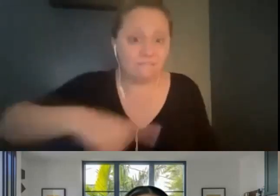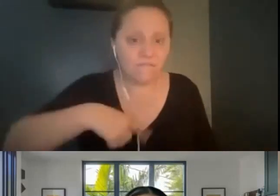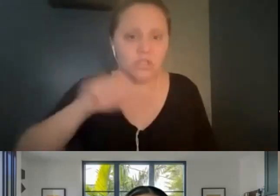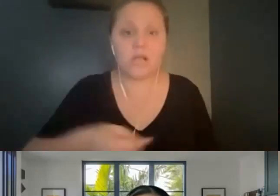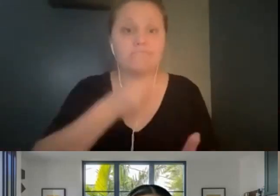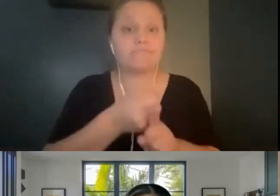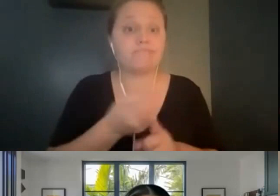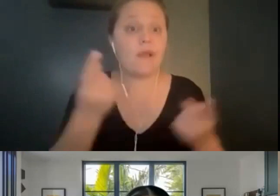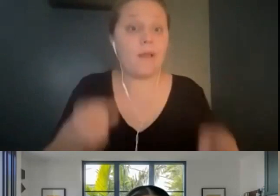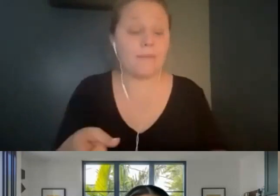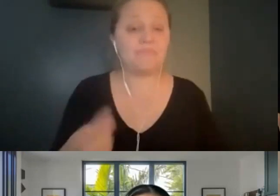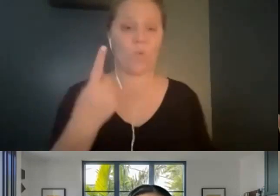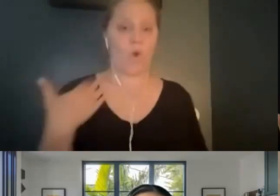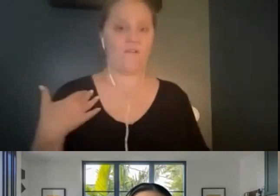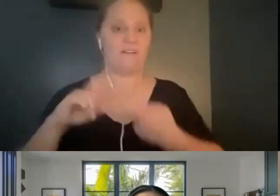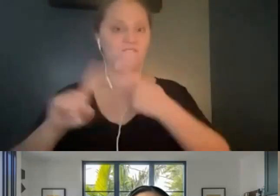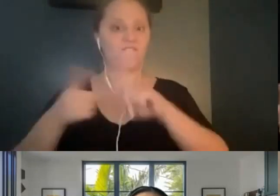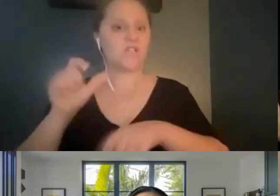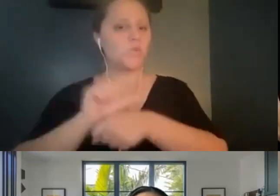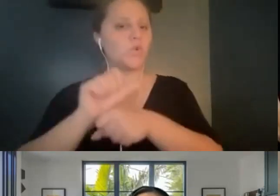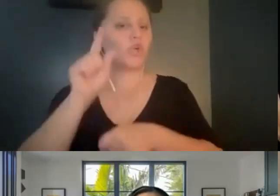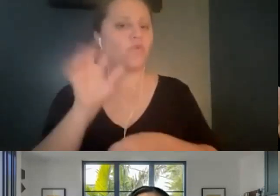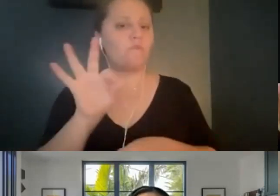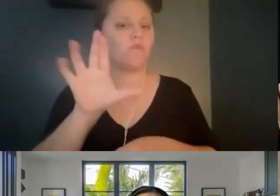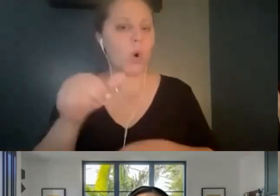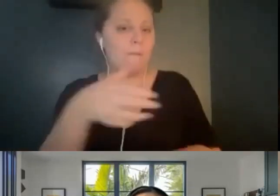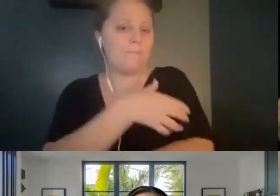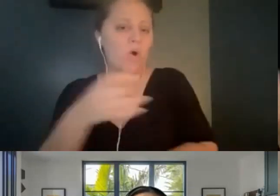Anything could happen. I had a dear friend who worked for Florida Power and Light as an engineer and